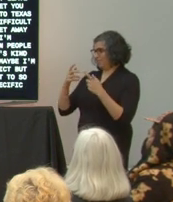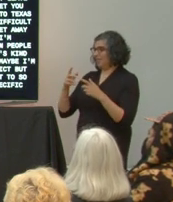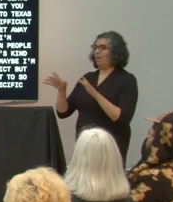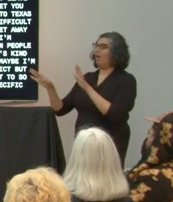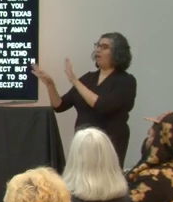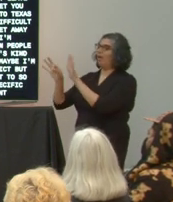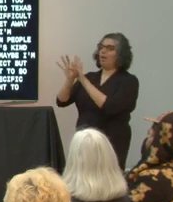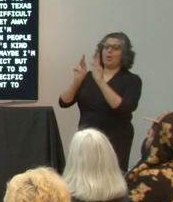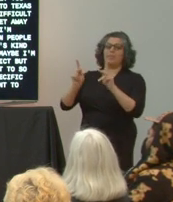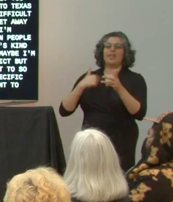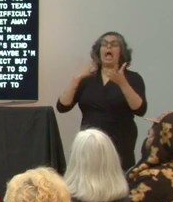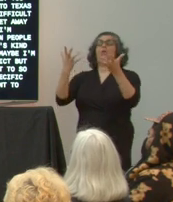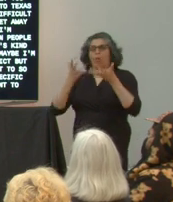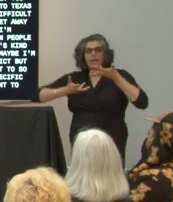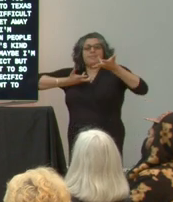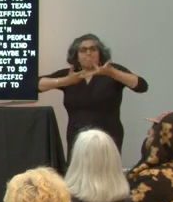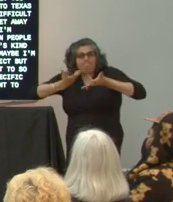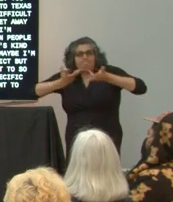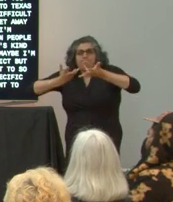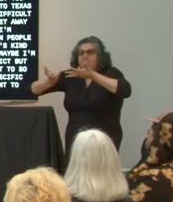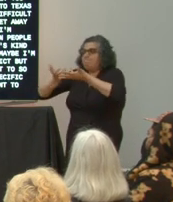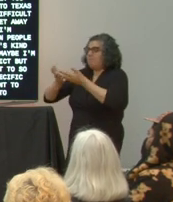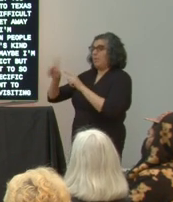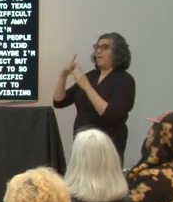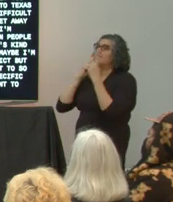to ever have a conversation but that's about visibility, and